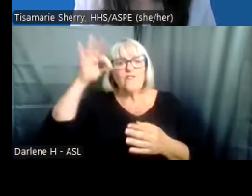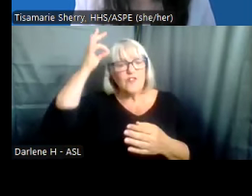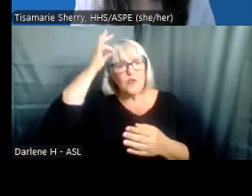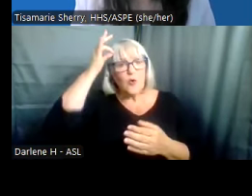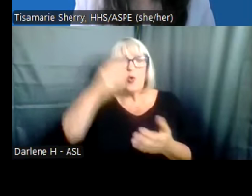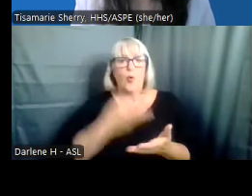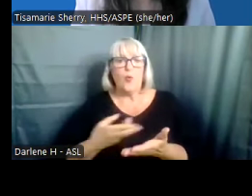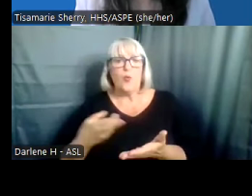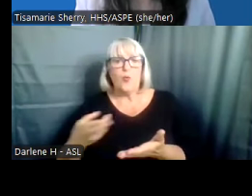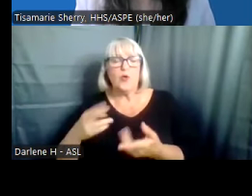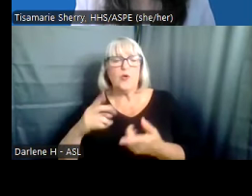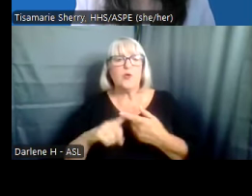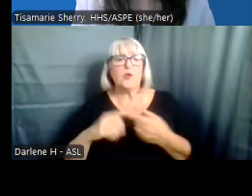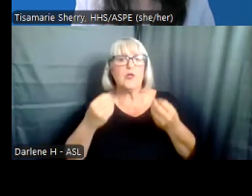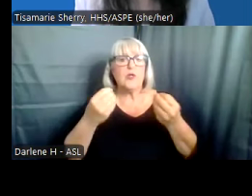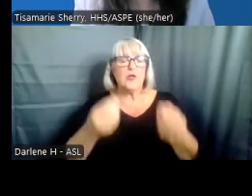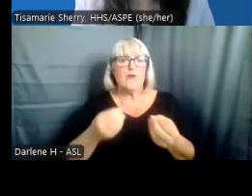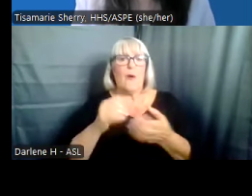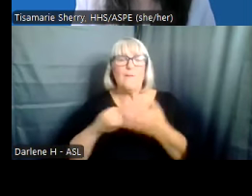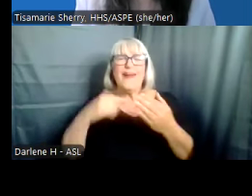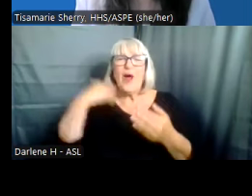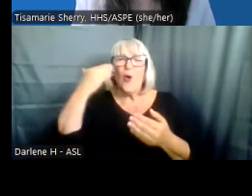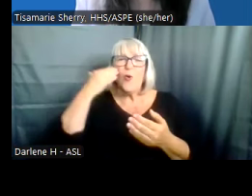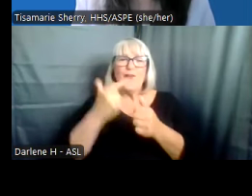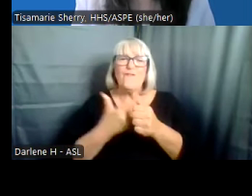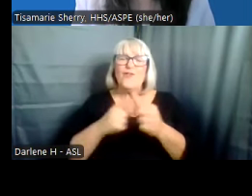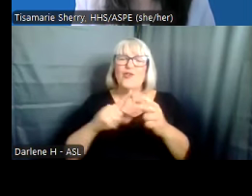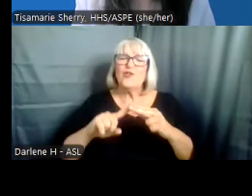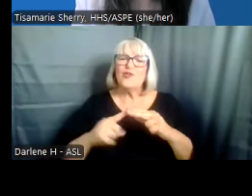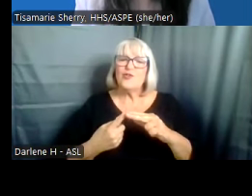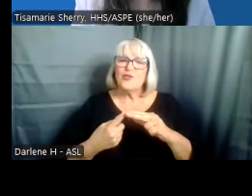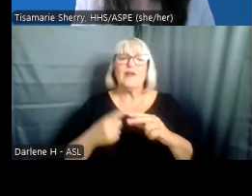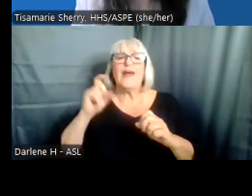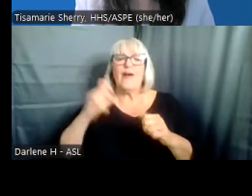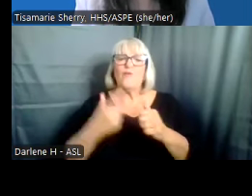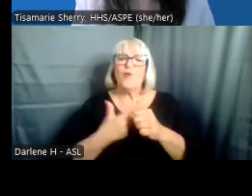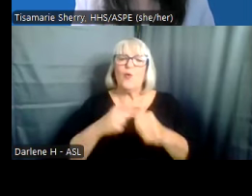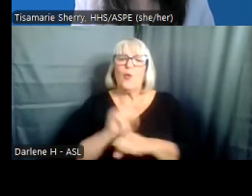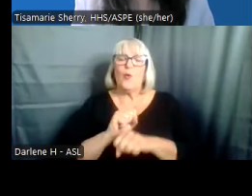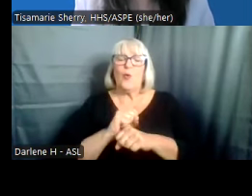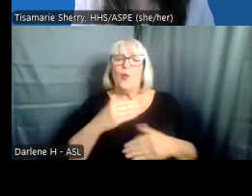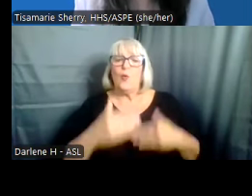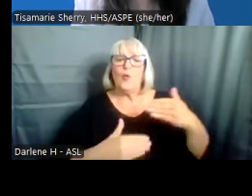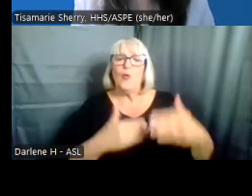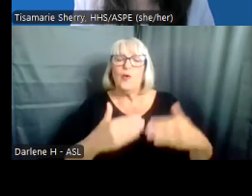But we recognize that this is a start and we have more work to do together. The first resource is ACL's Direct Care